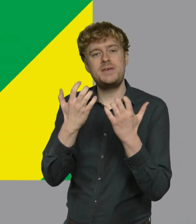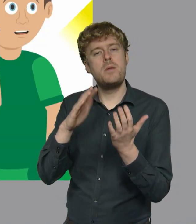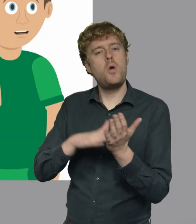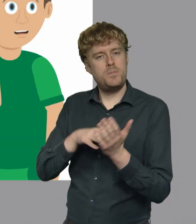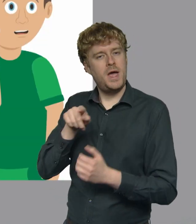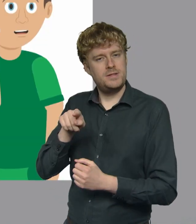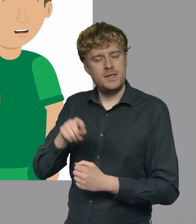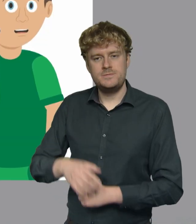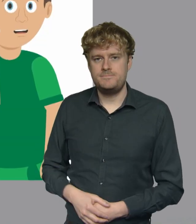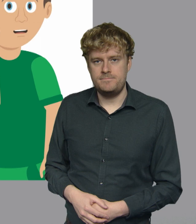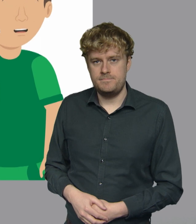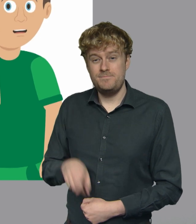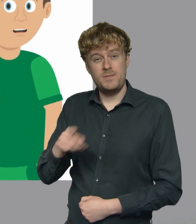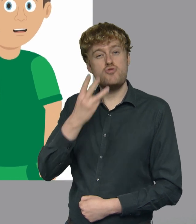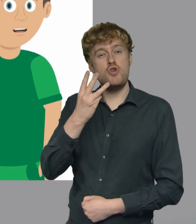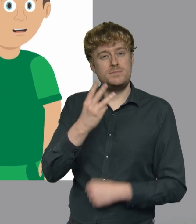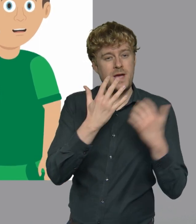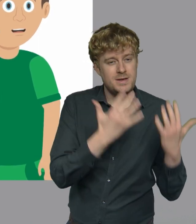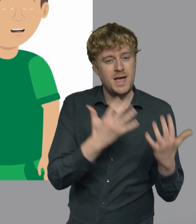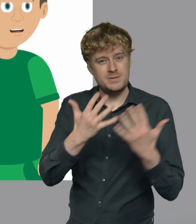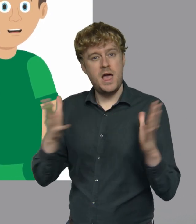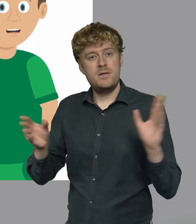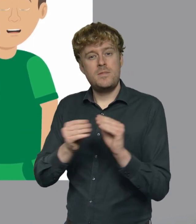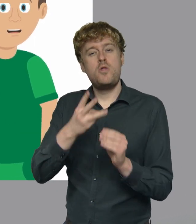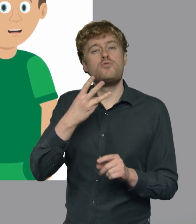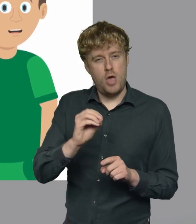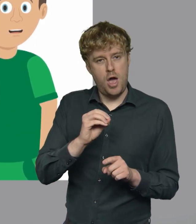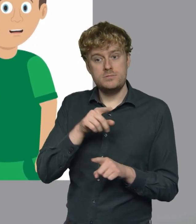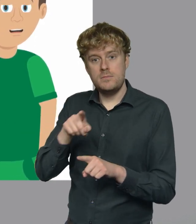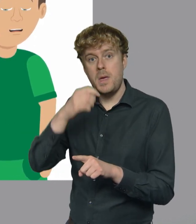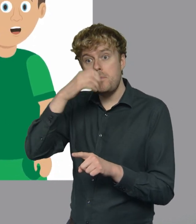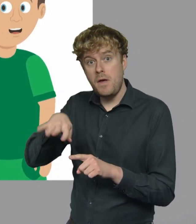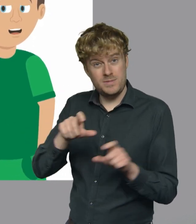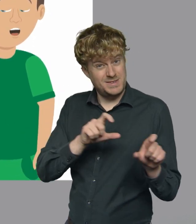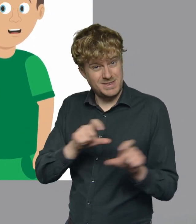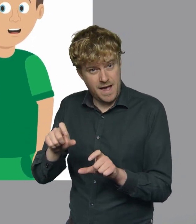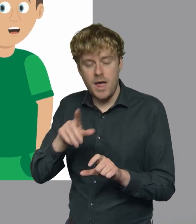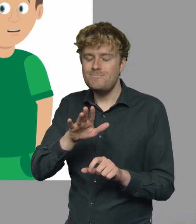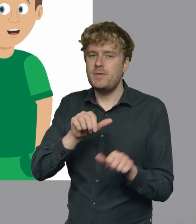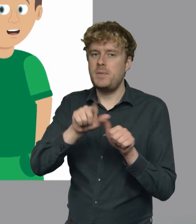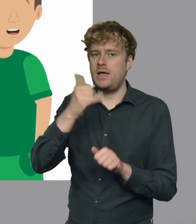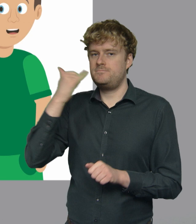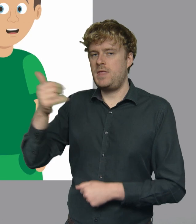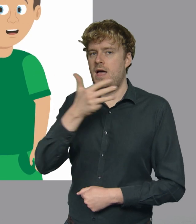If the bleeding has not stopped after a maximum of 30 minutes, it's now time to call 999 or 112 for help.